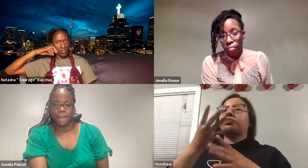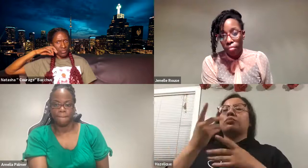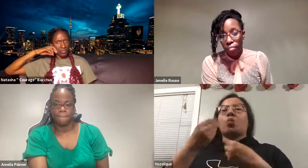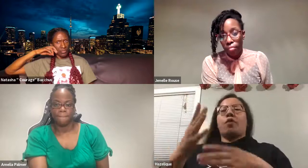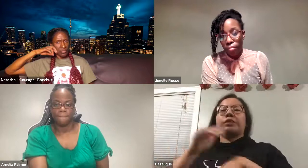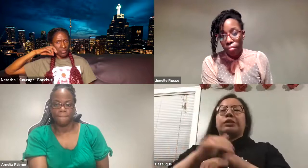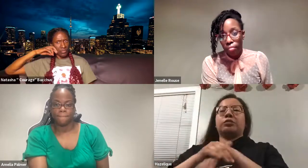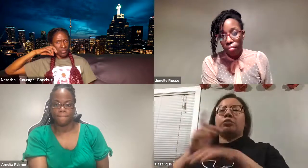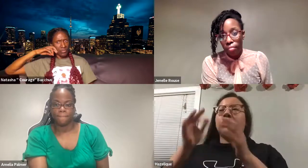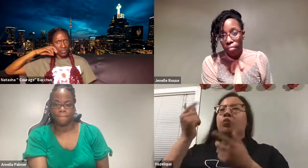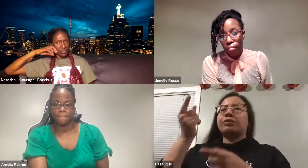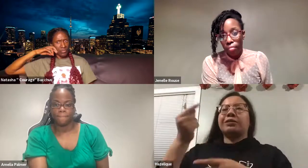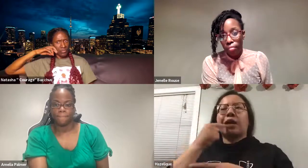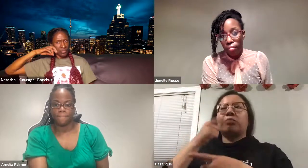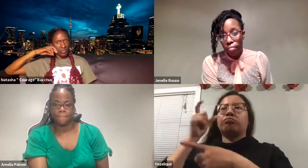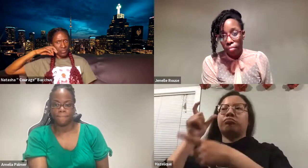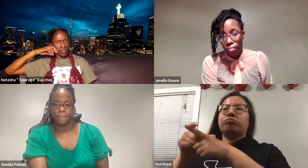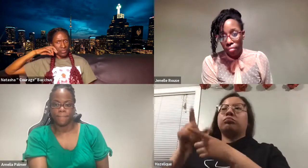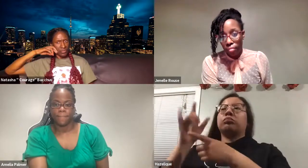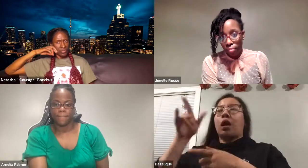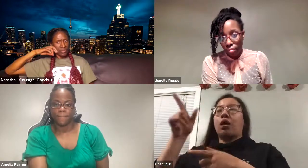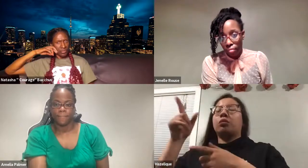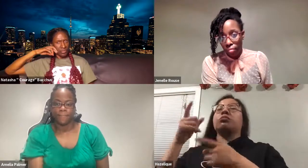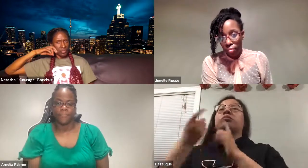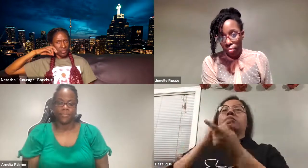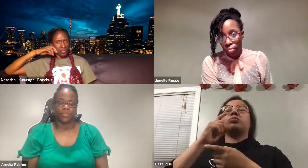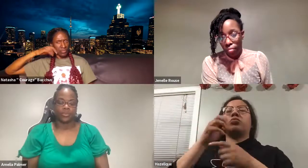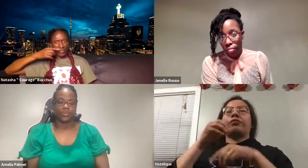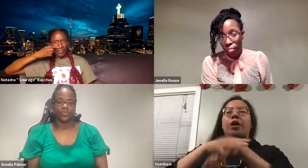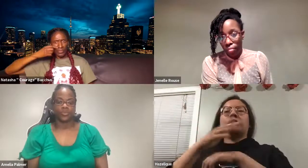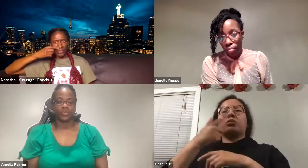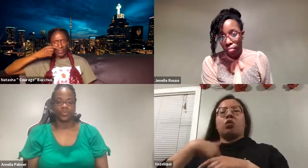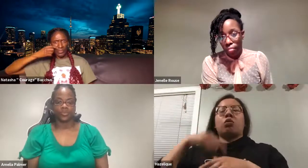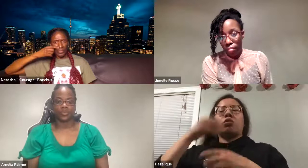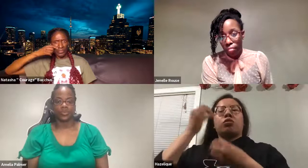if i'm using asl and someone's using english and they use a certain word and then you have to--